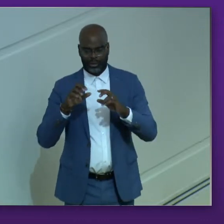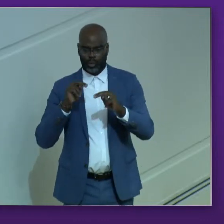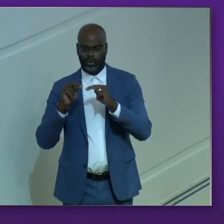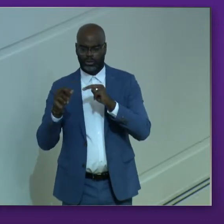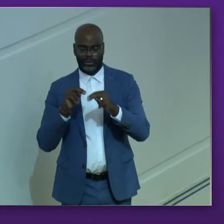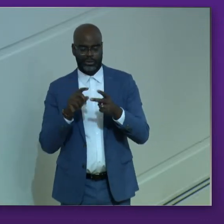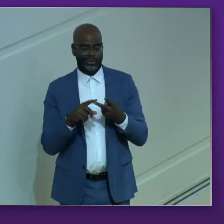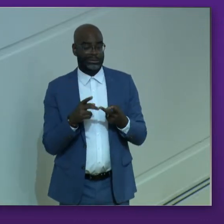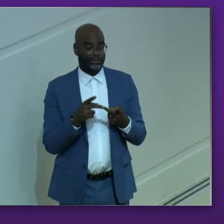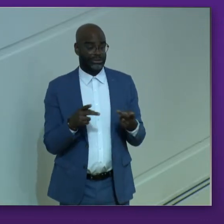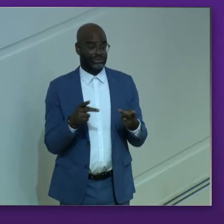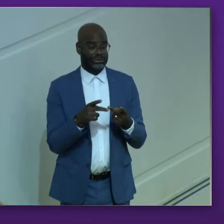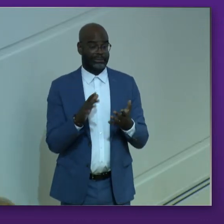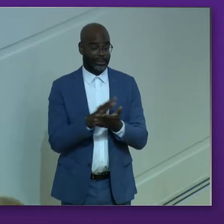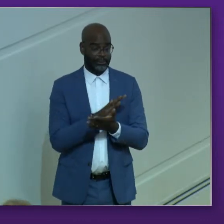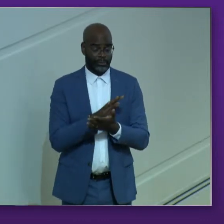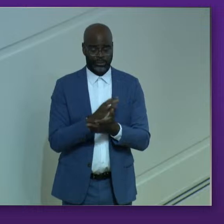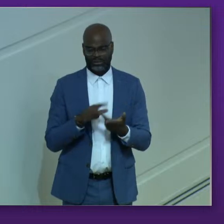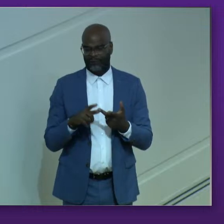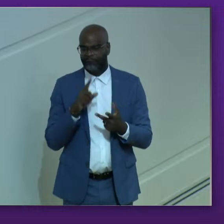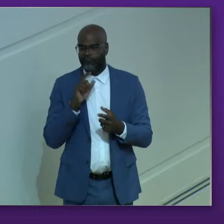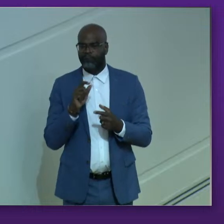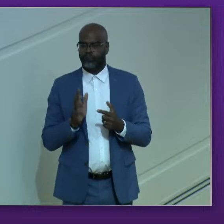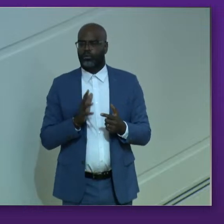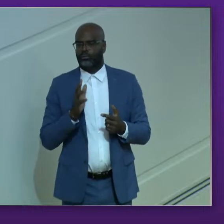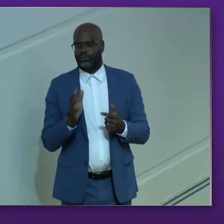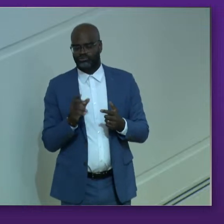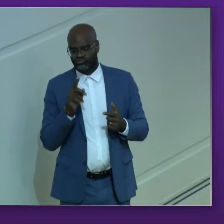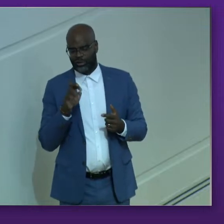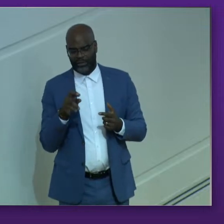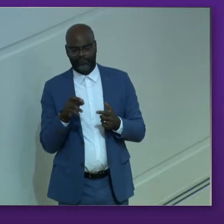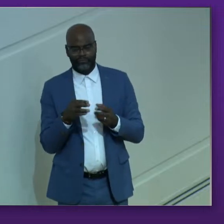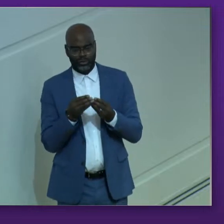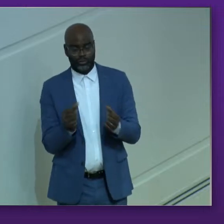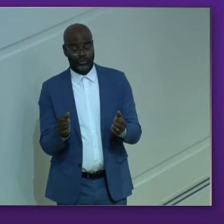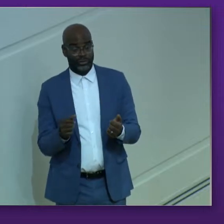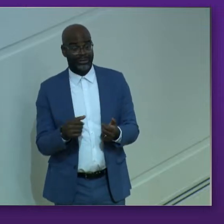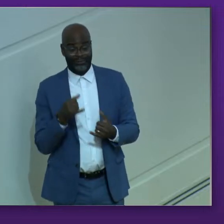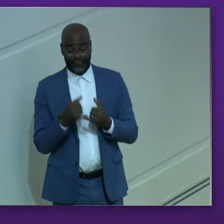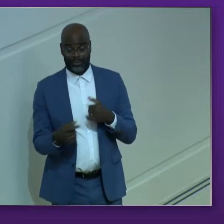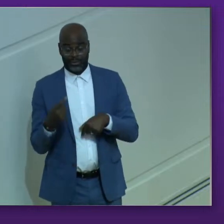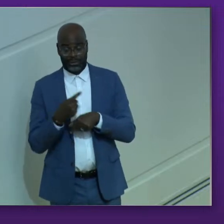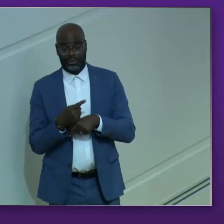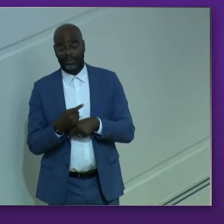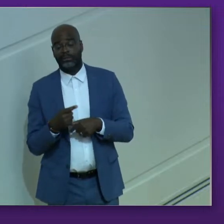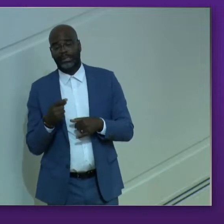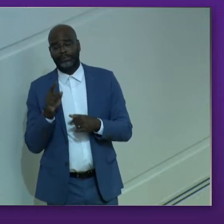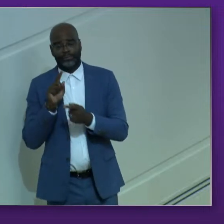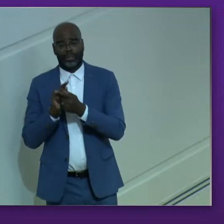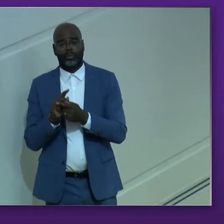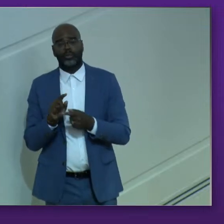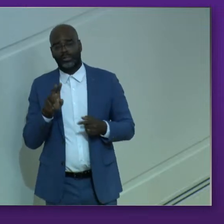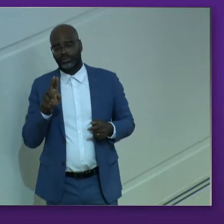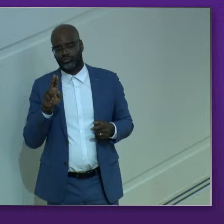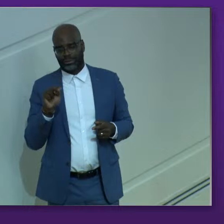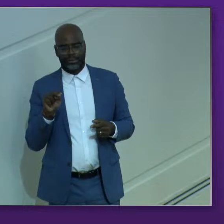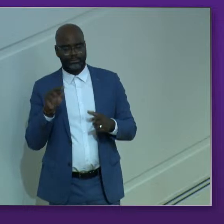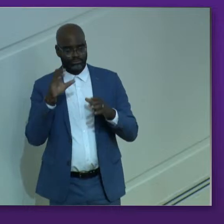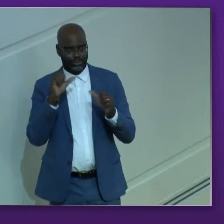INTERNATIONAL STUDIES PROGRAM ON A TRIP TO NEW YORK CITY FOR THE NATIONAL MODEL UNITED NATIONS CONFERENCE.